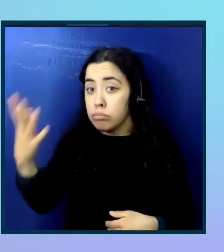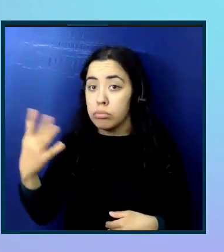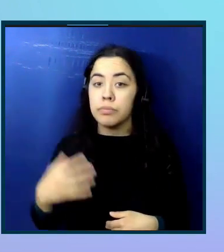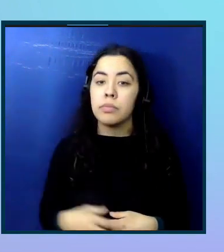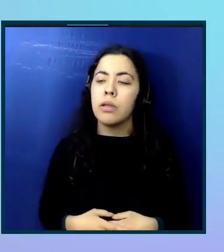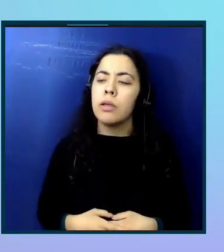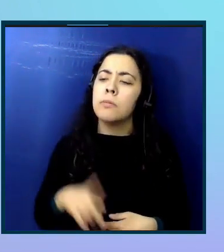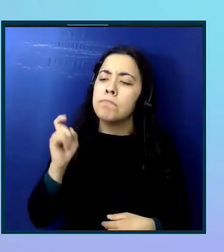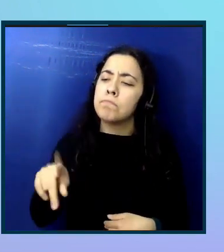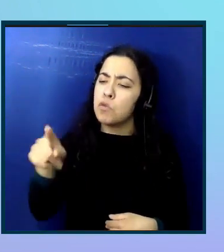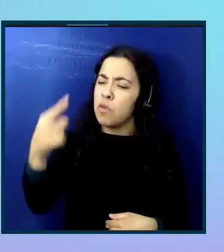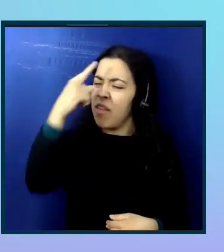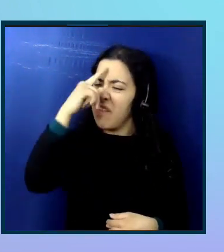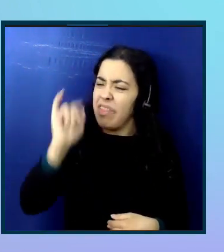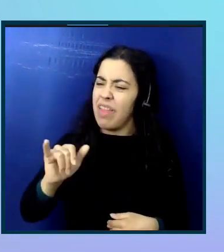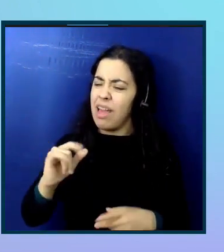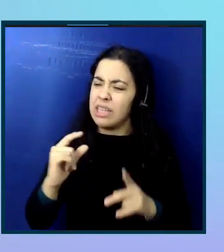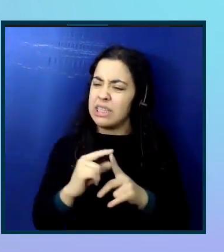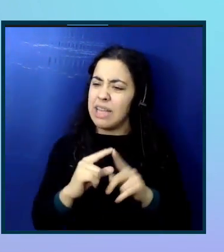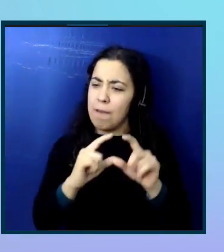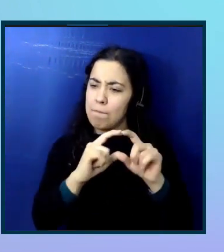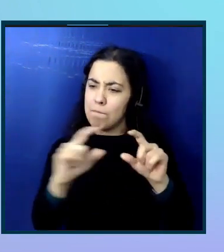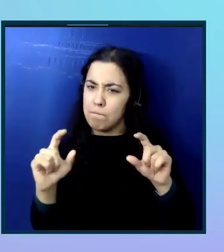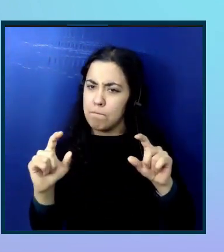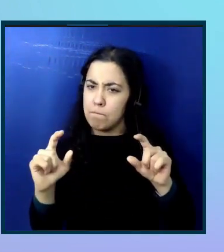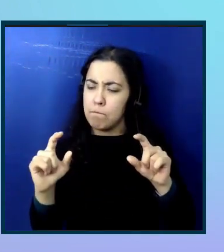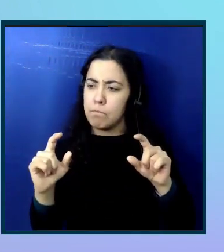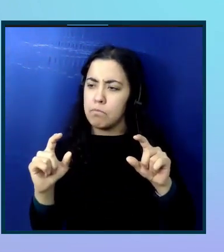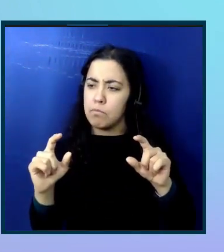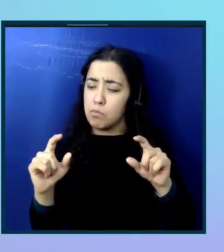to someone with no vision?